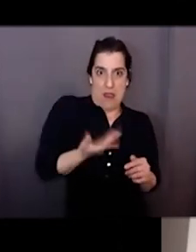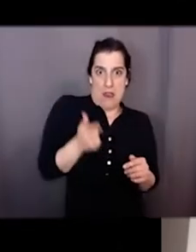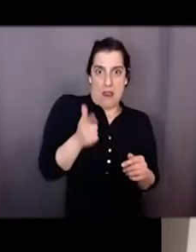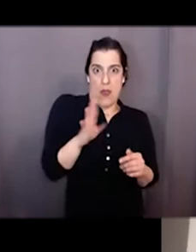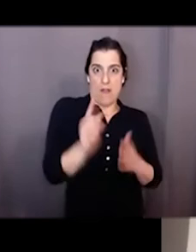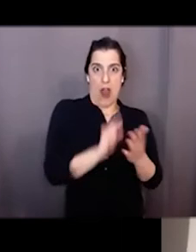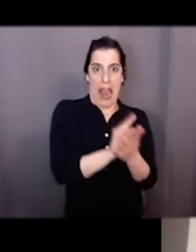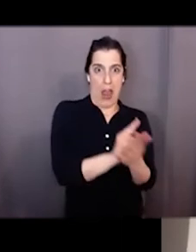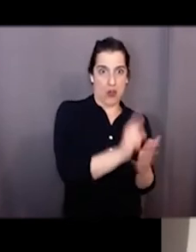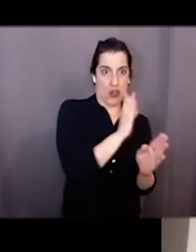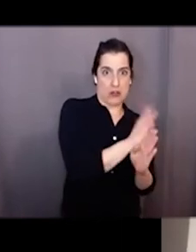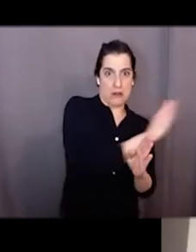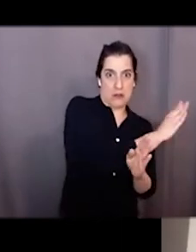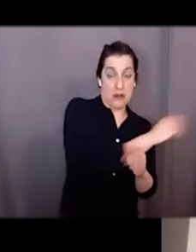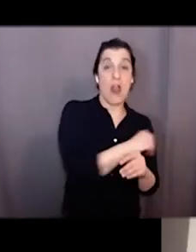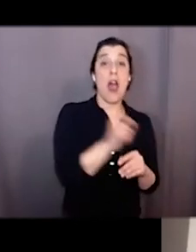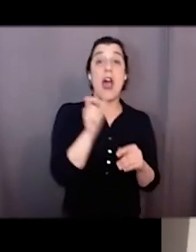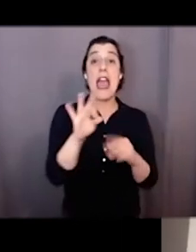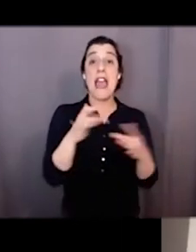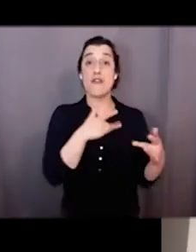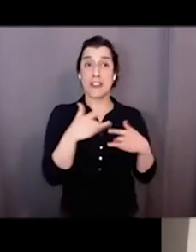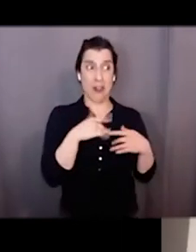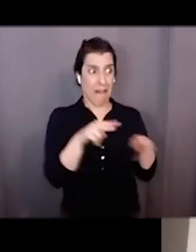For those who are concerned about their privacy, this is like their nightmare,